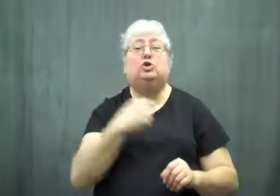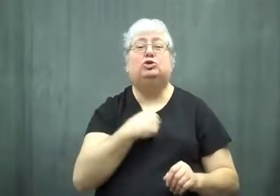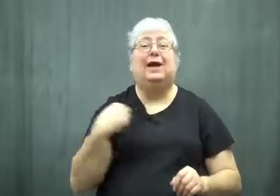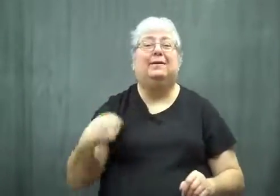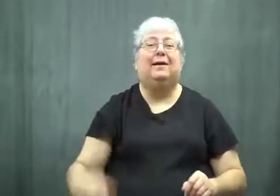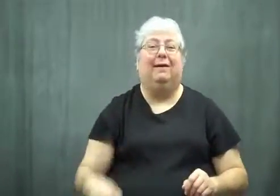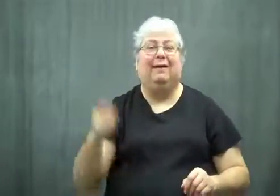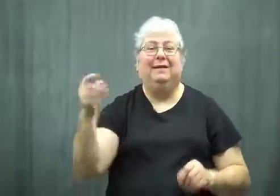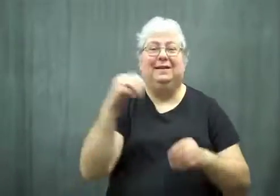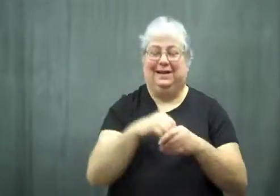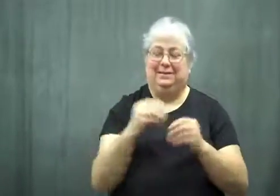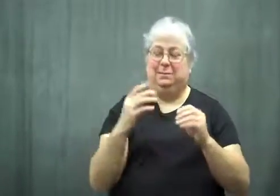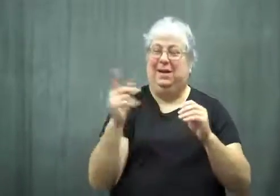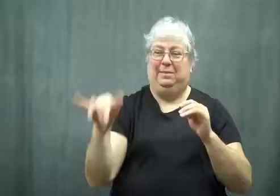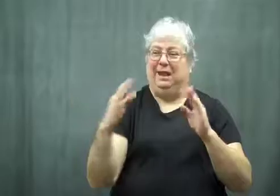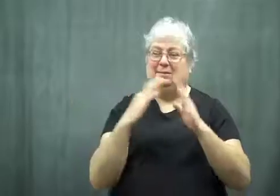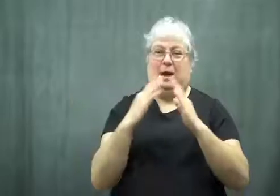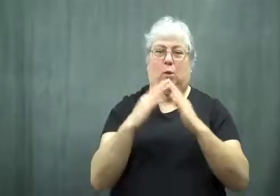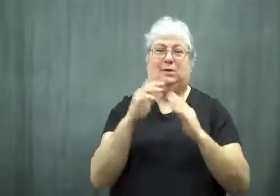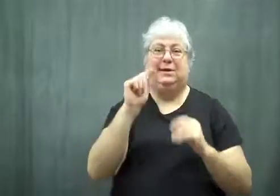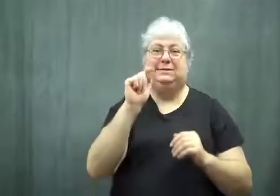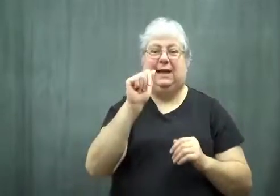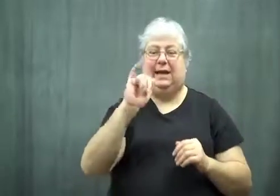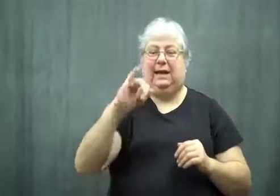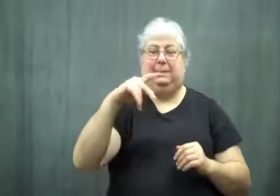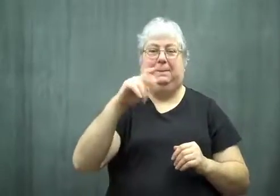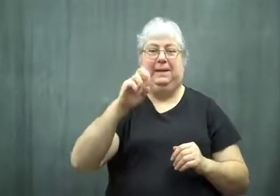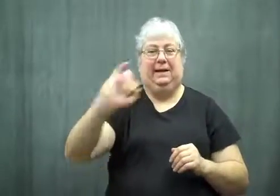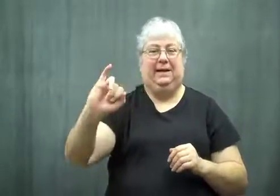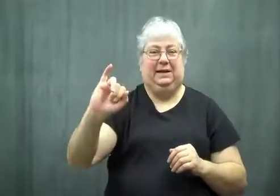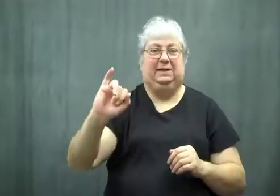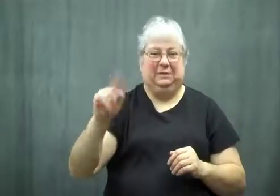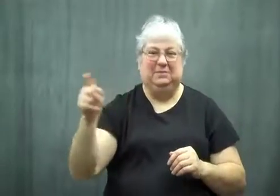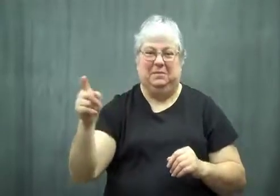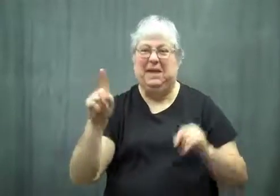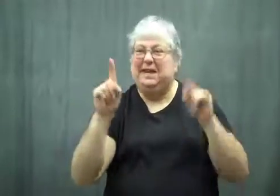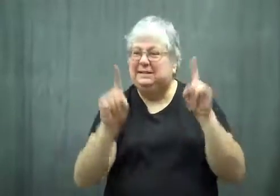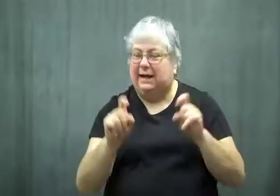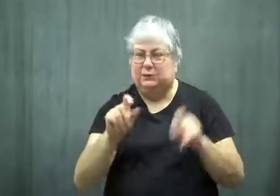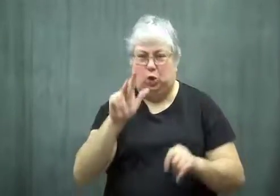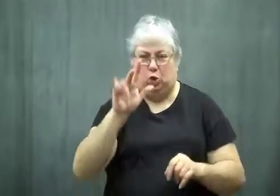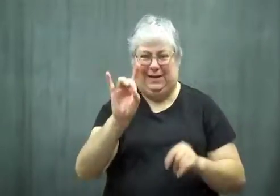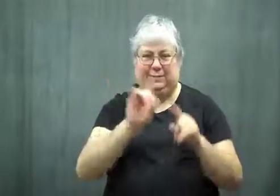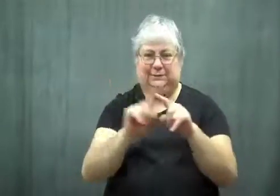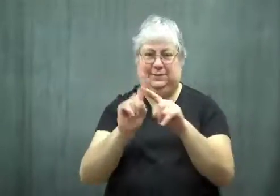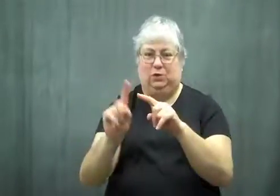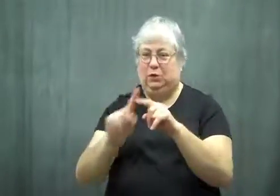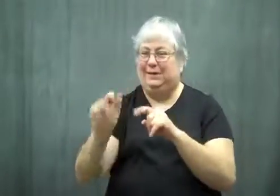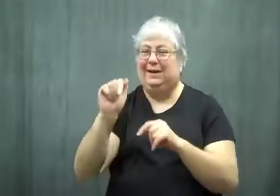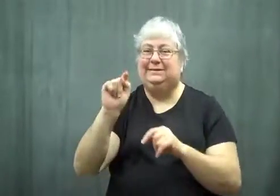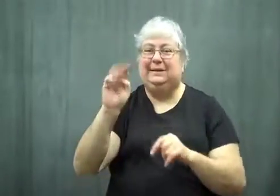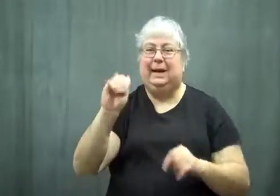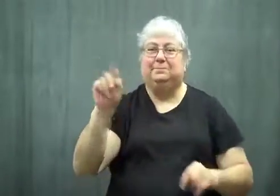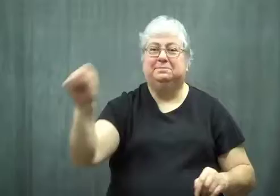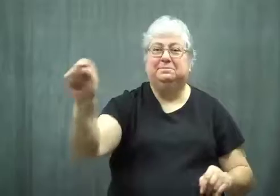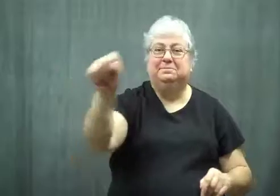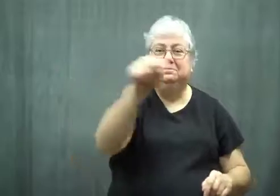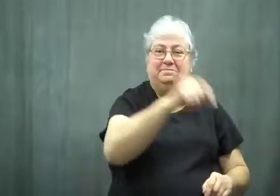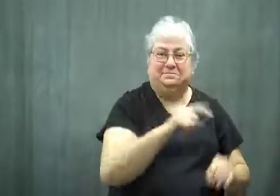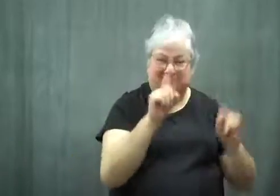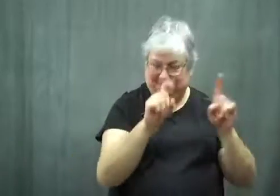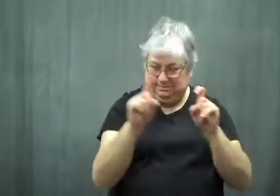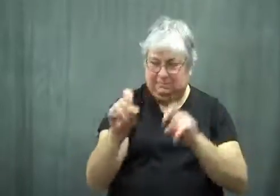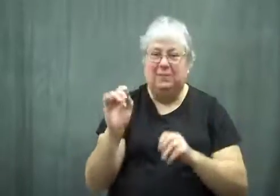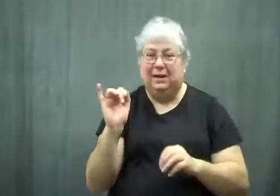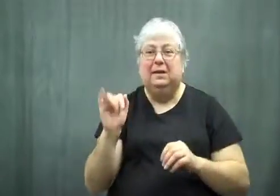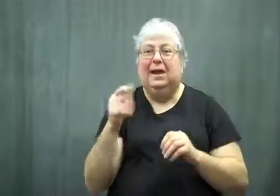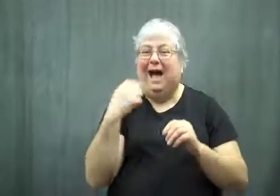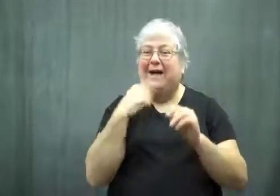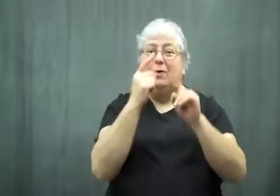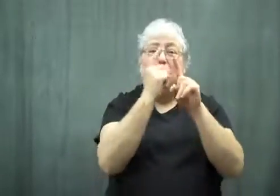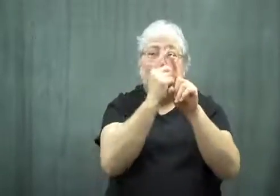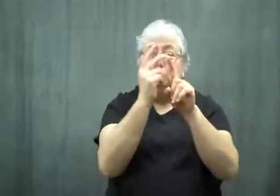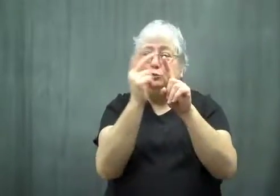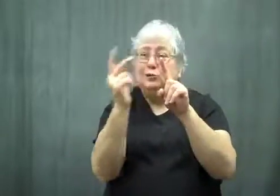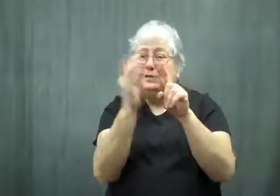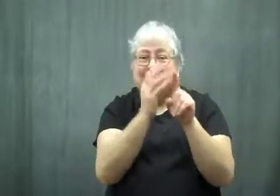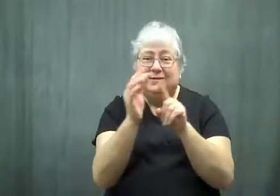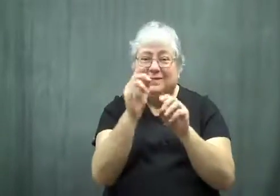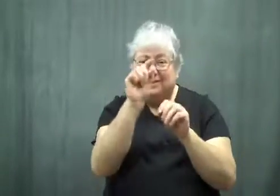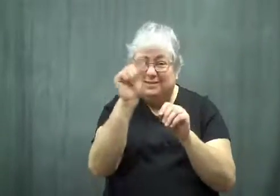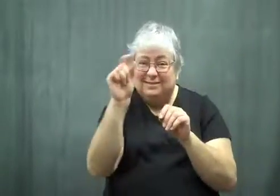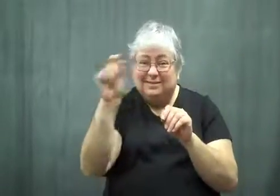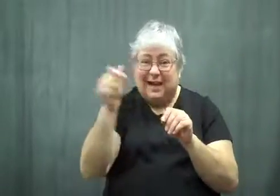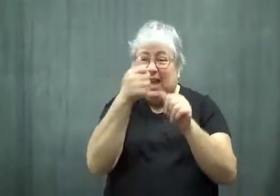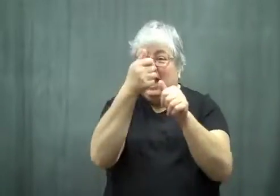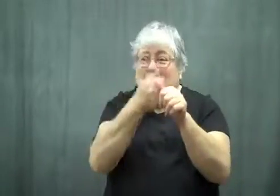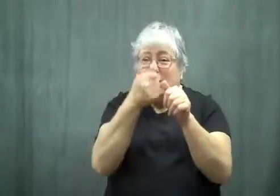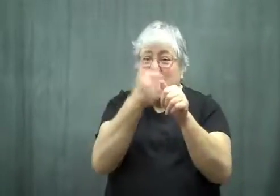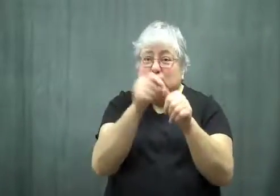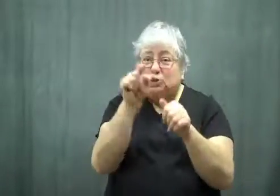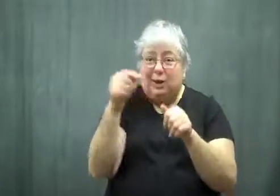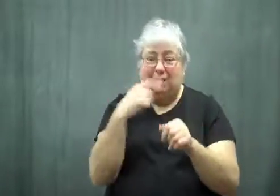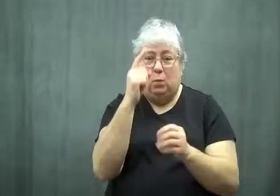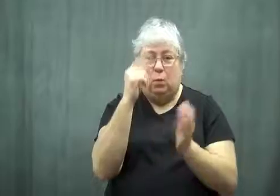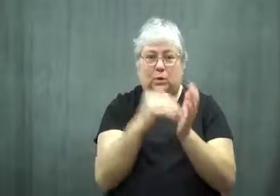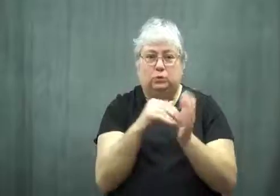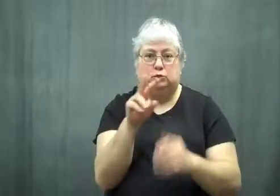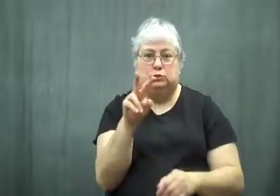In Taipei, China, 38 ATMs were tested in the city.